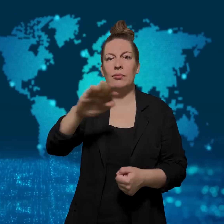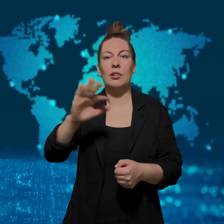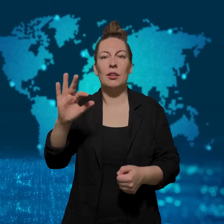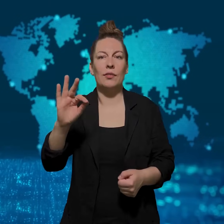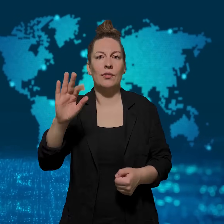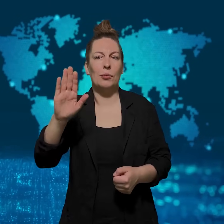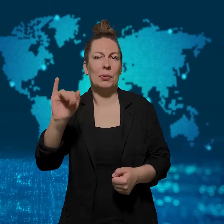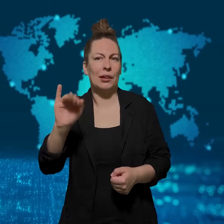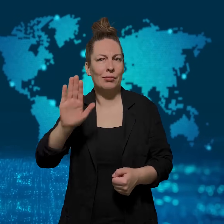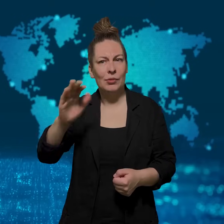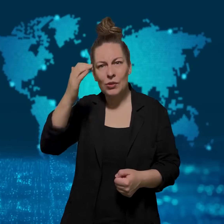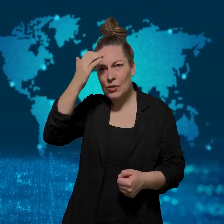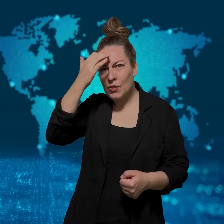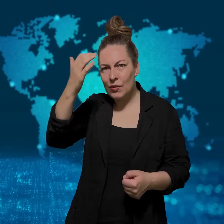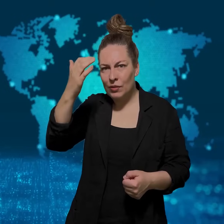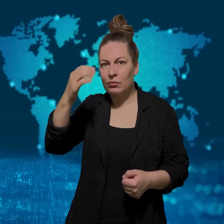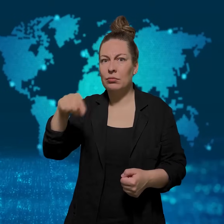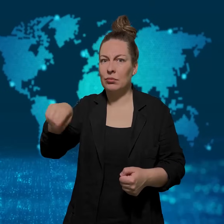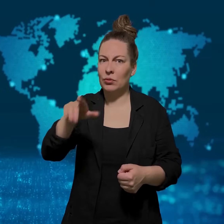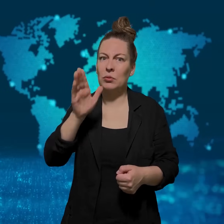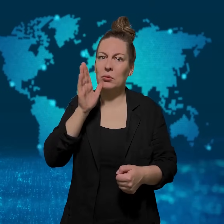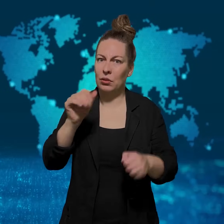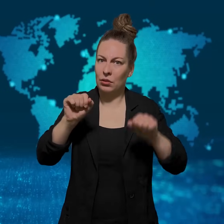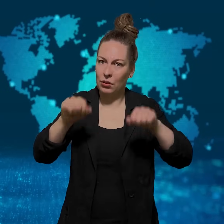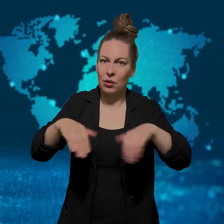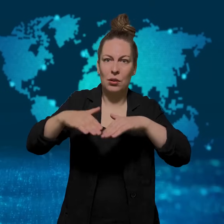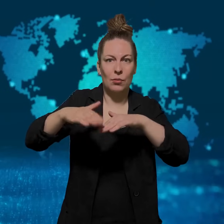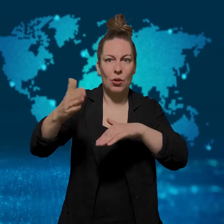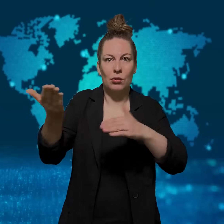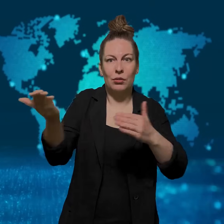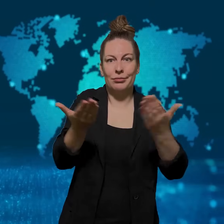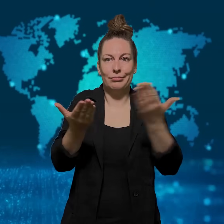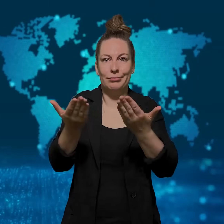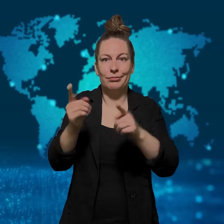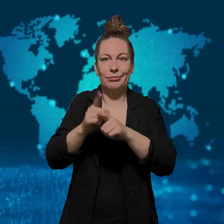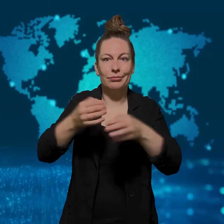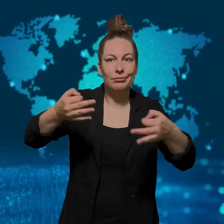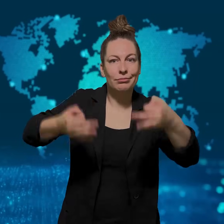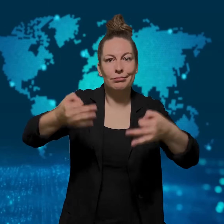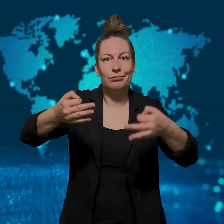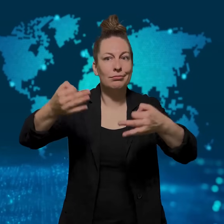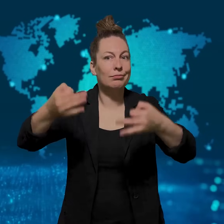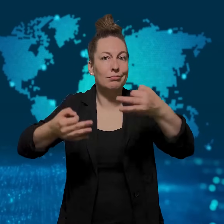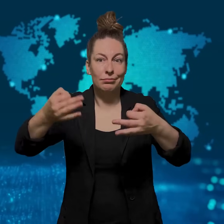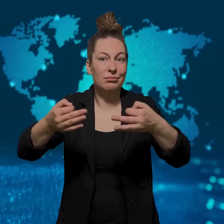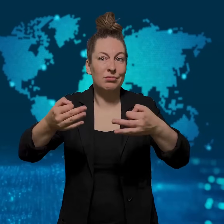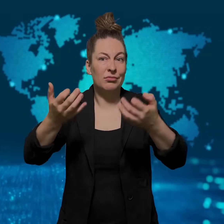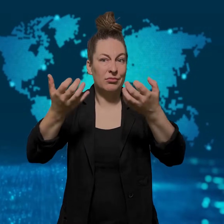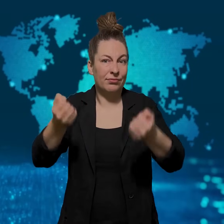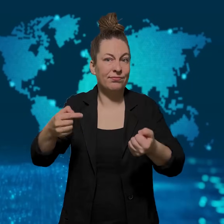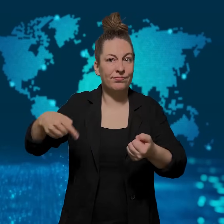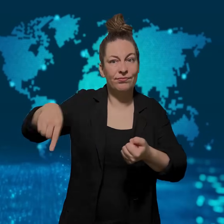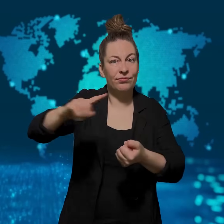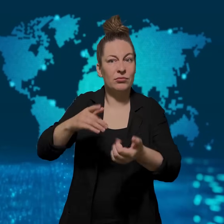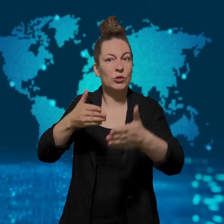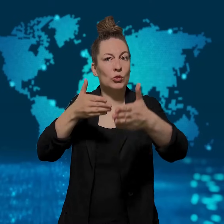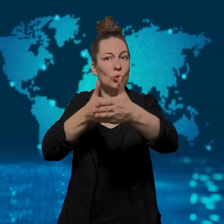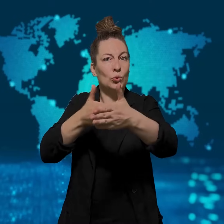offer increased resources to support mental health.